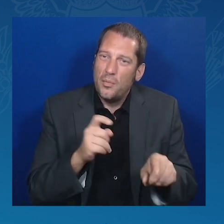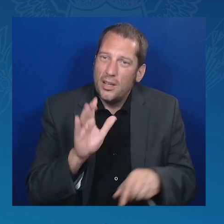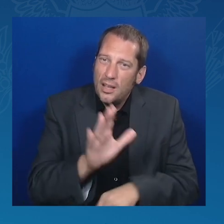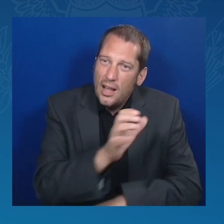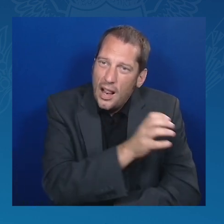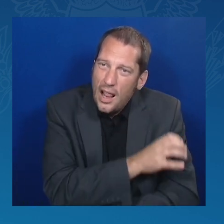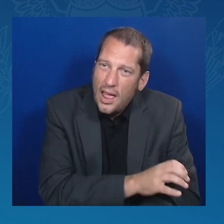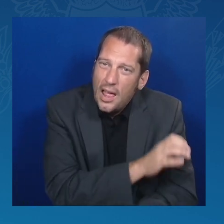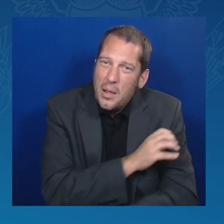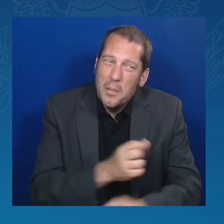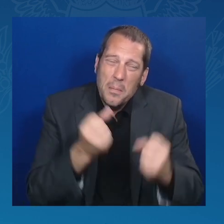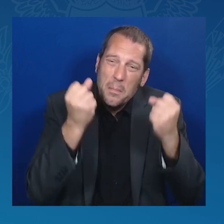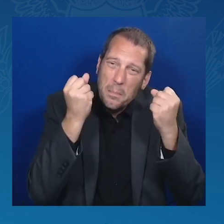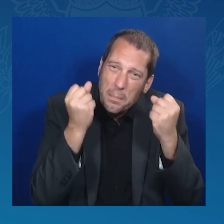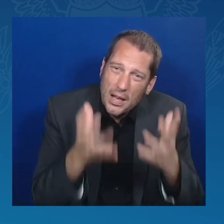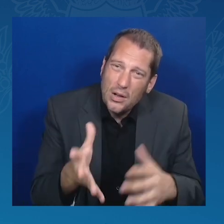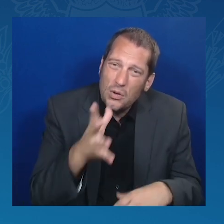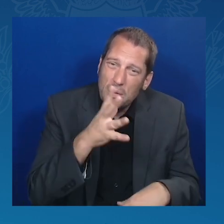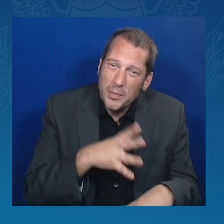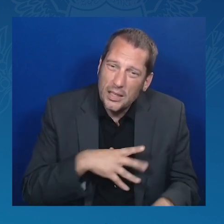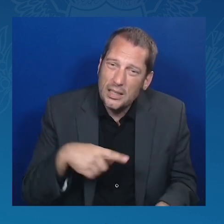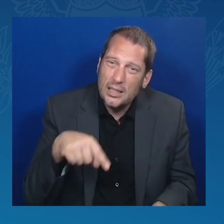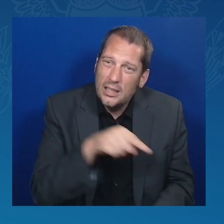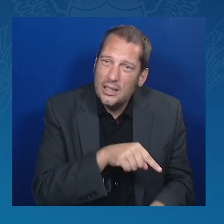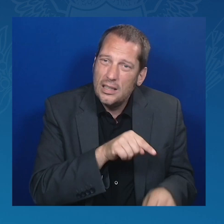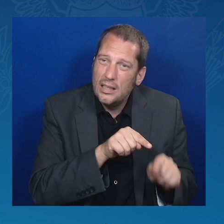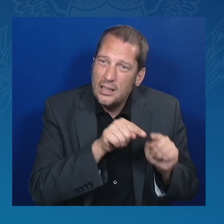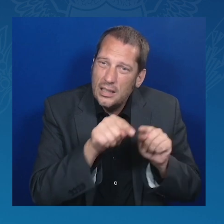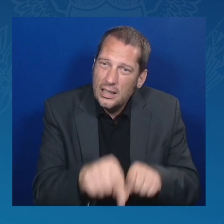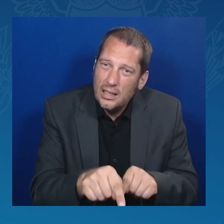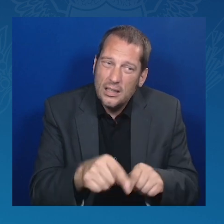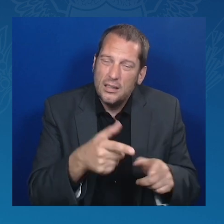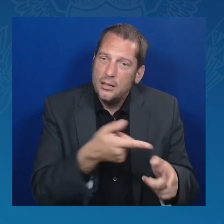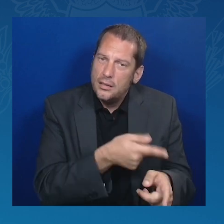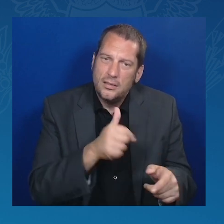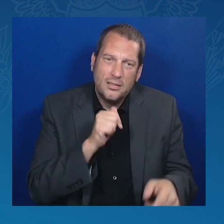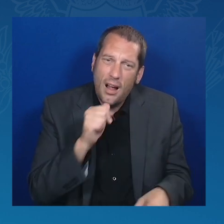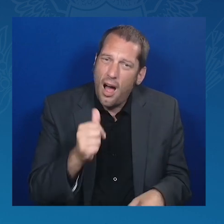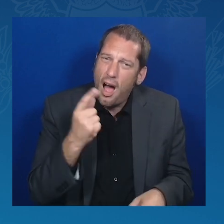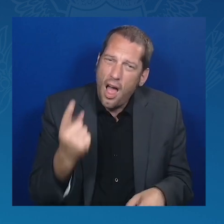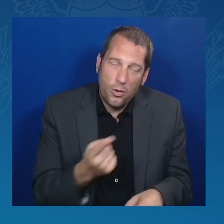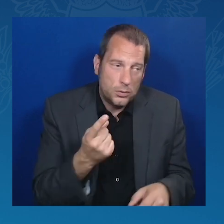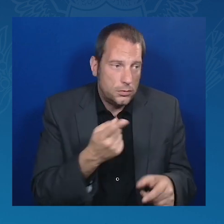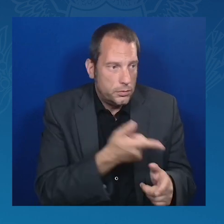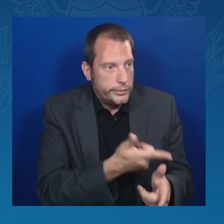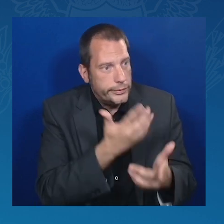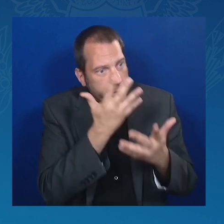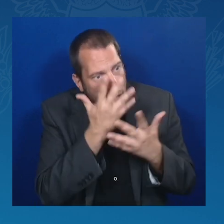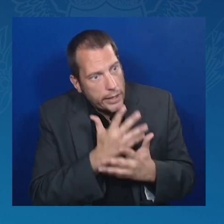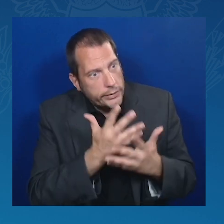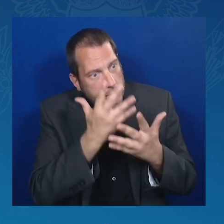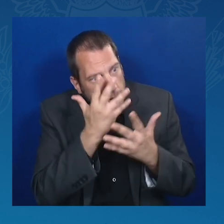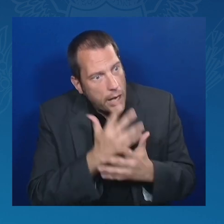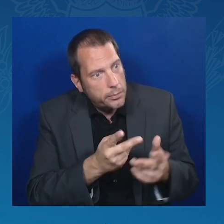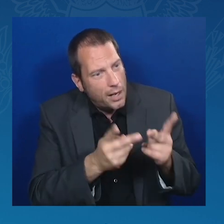and it's not a place of sadness all the time. It's not a place where people are feeling at their darkest points or anything,